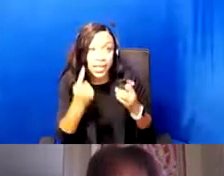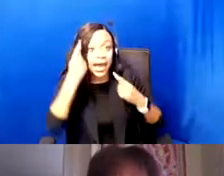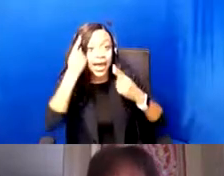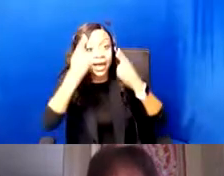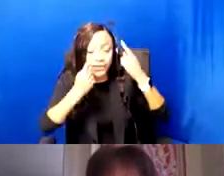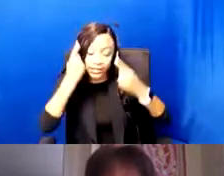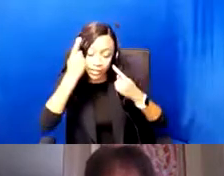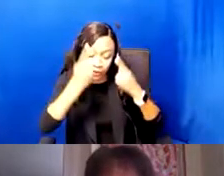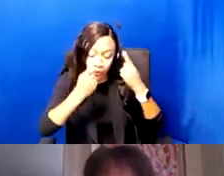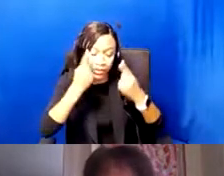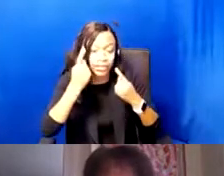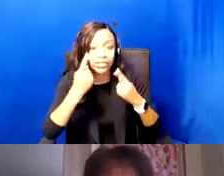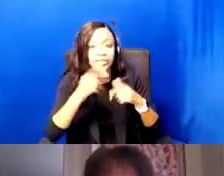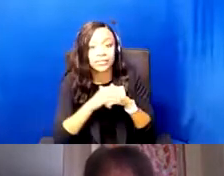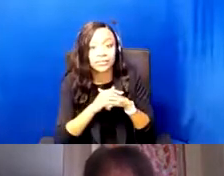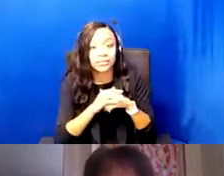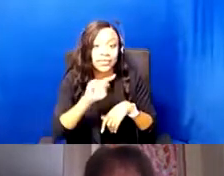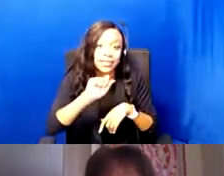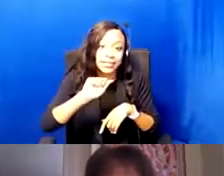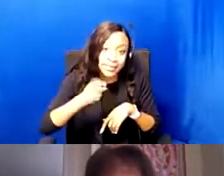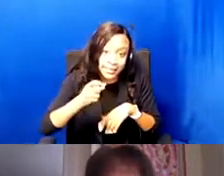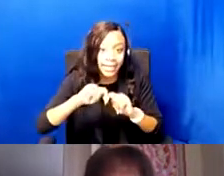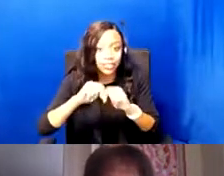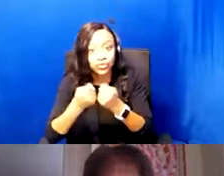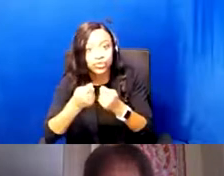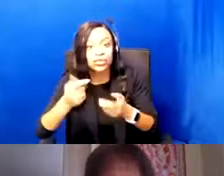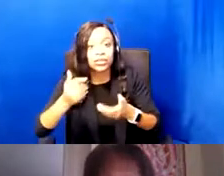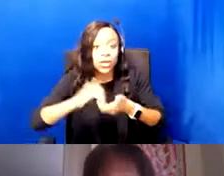our tax treaties with the various countries. It goes on.